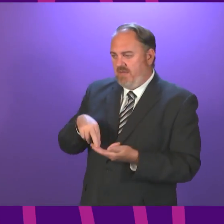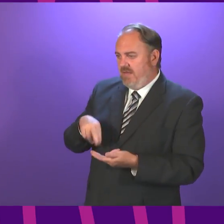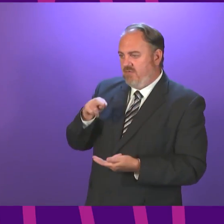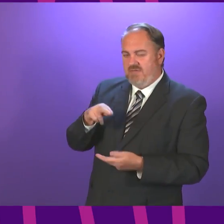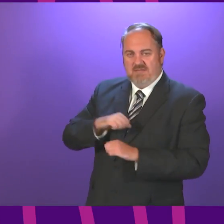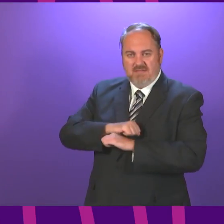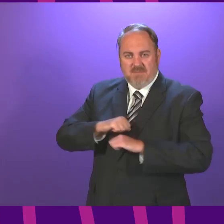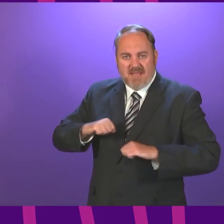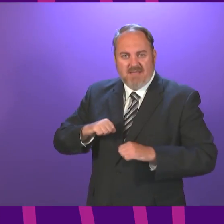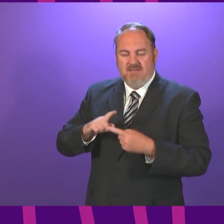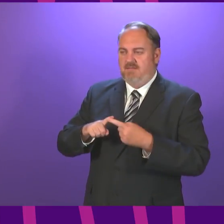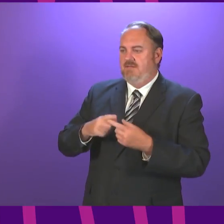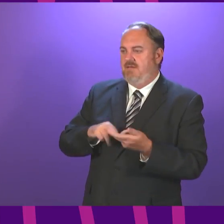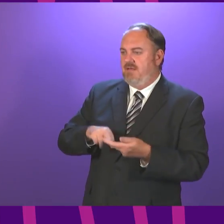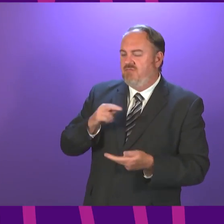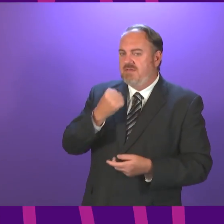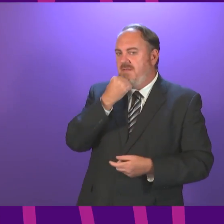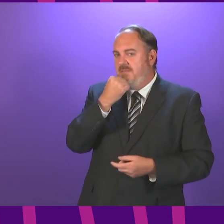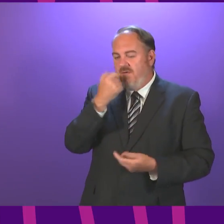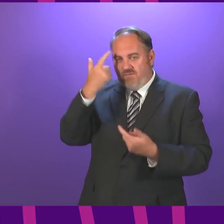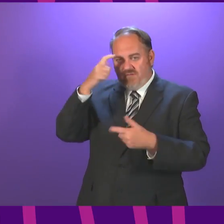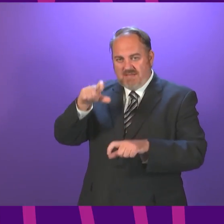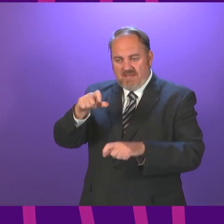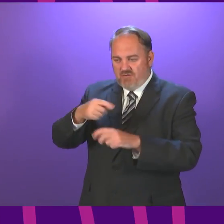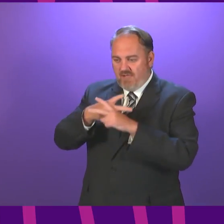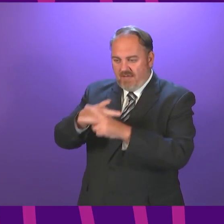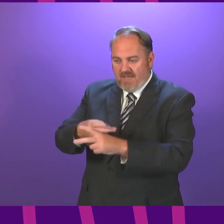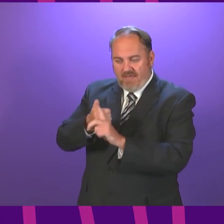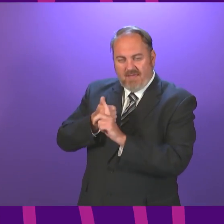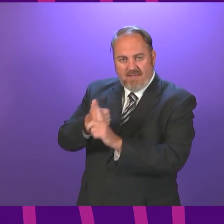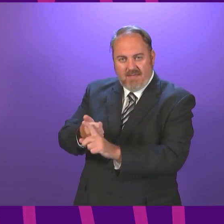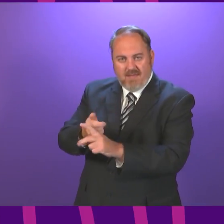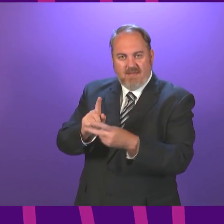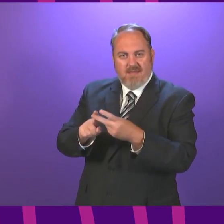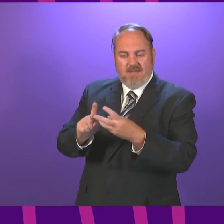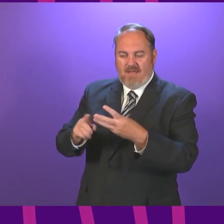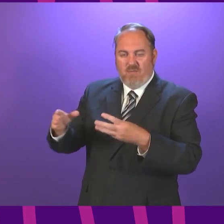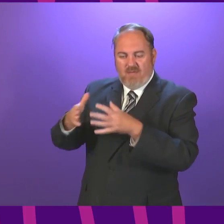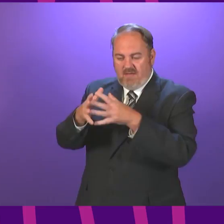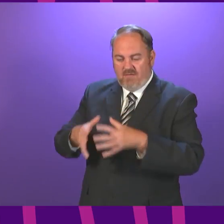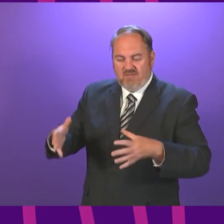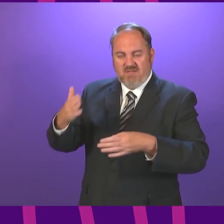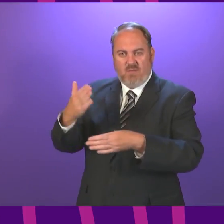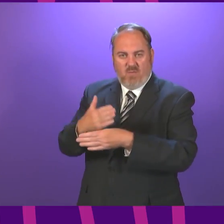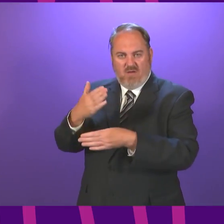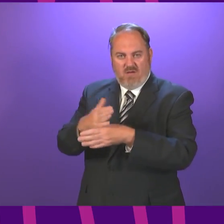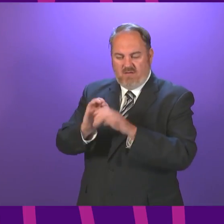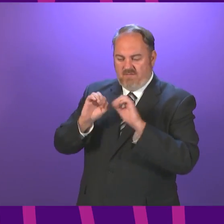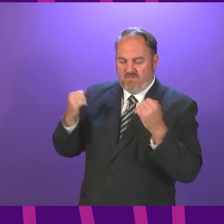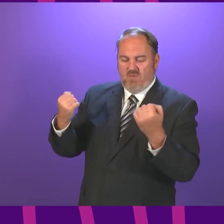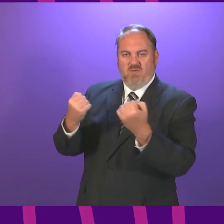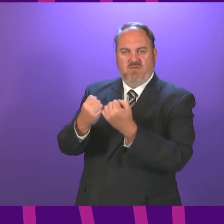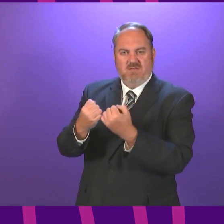to residential care, how we support our workforce, how we implement our human rights obligations,